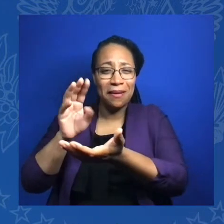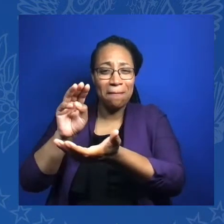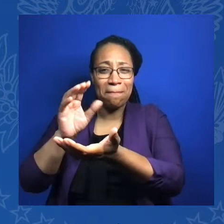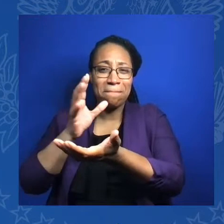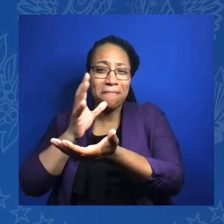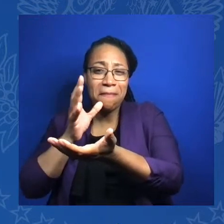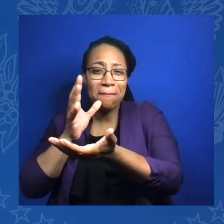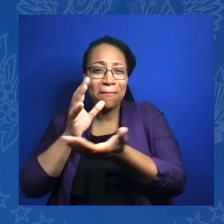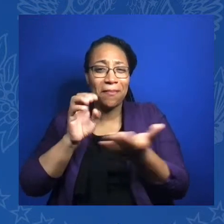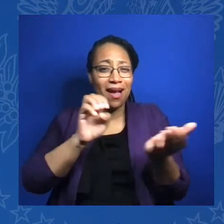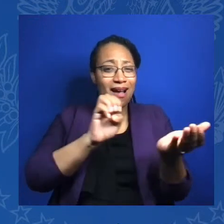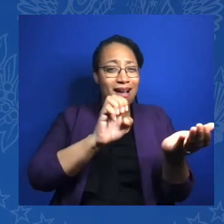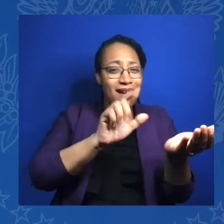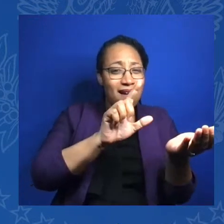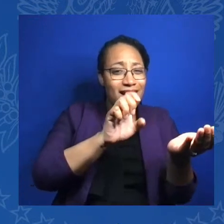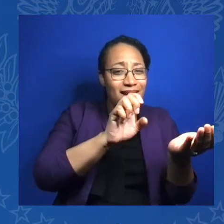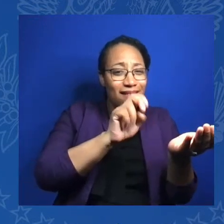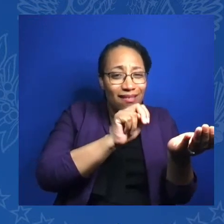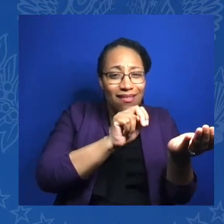That's where we stand right now."